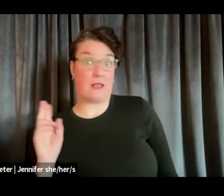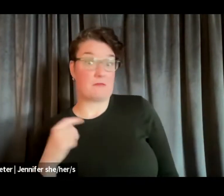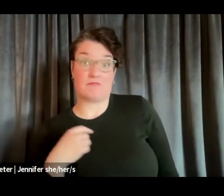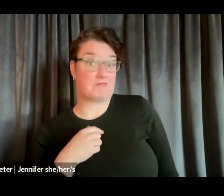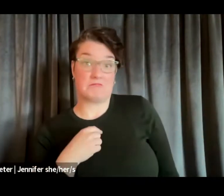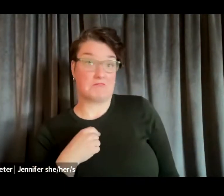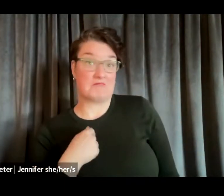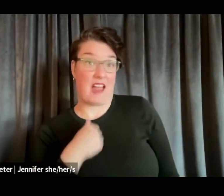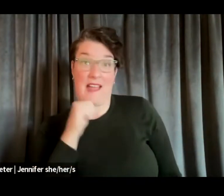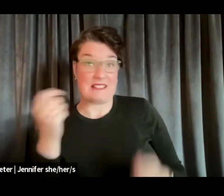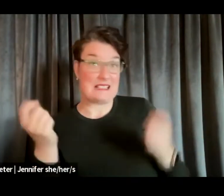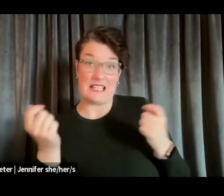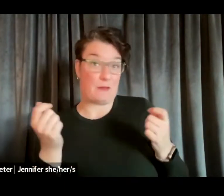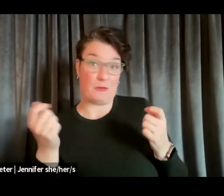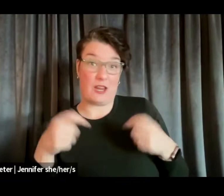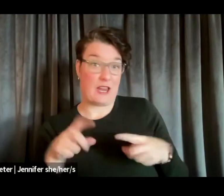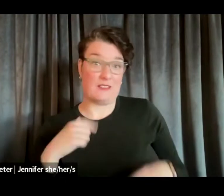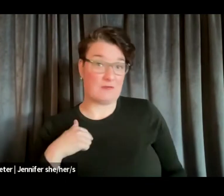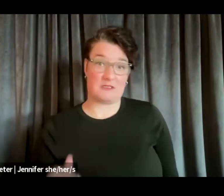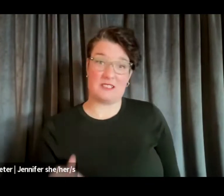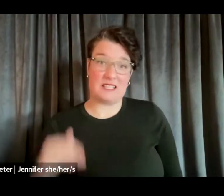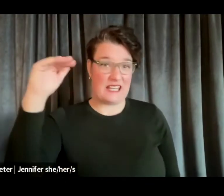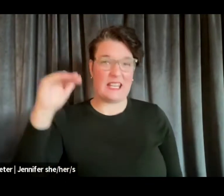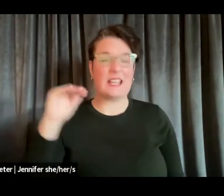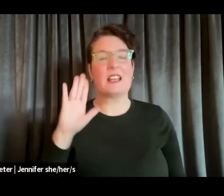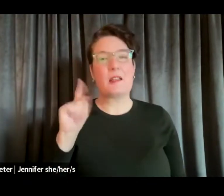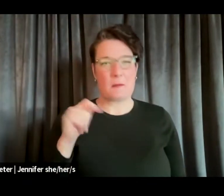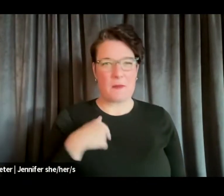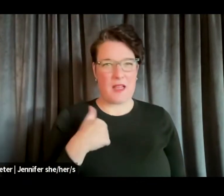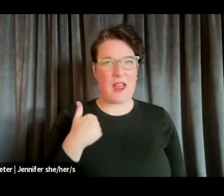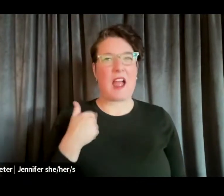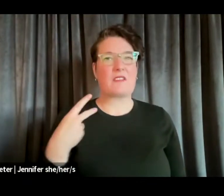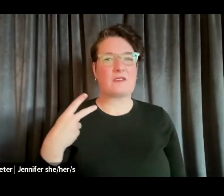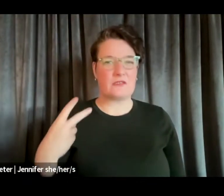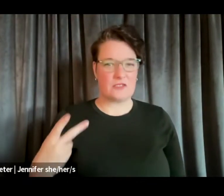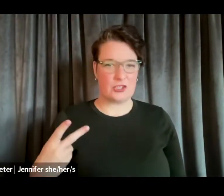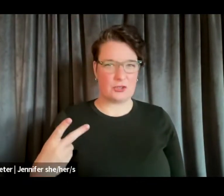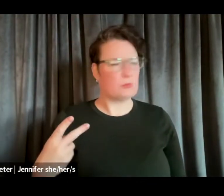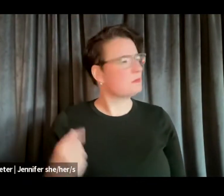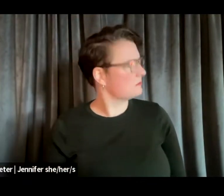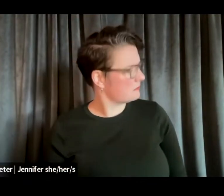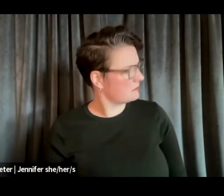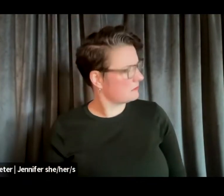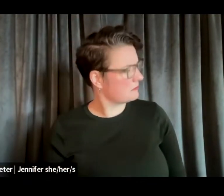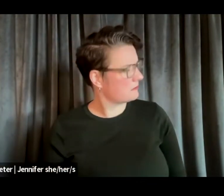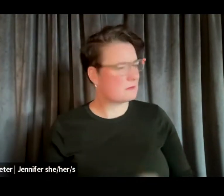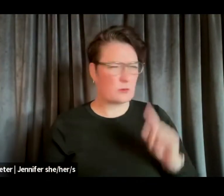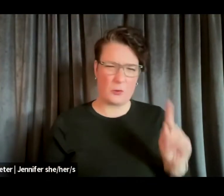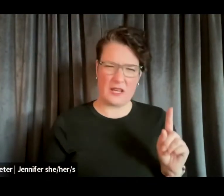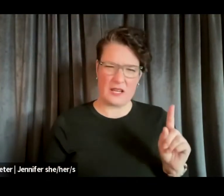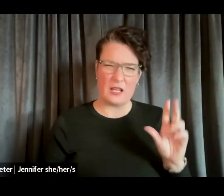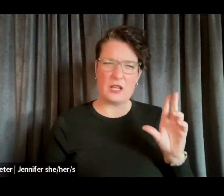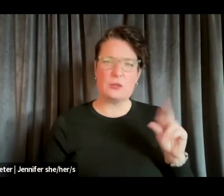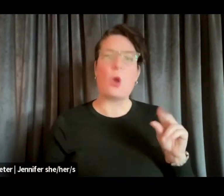celebrate it as a kid, but I, I, I have two. I wait was no, it was two memories.